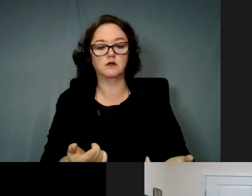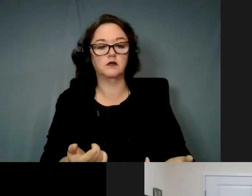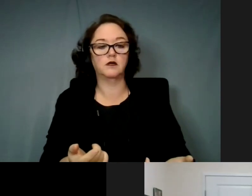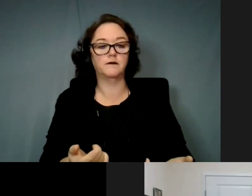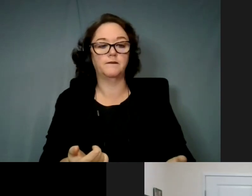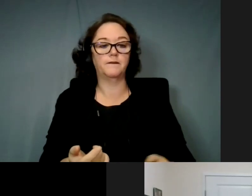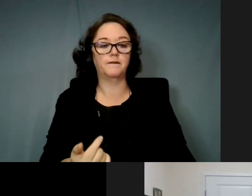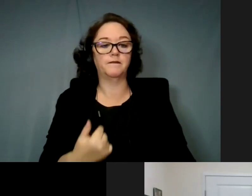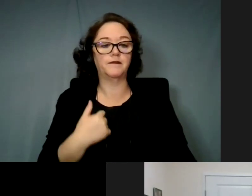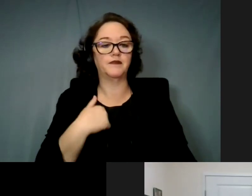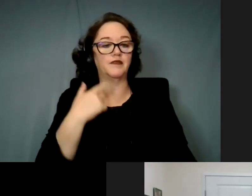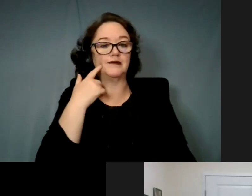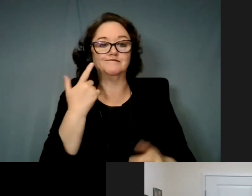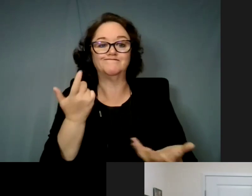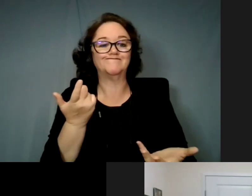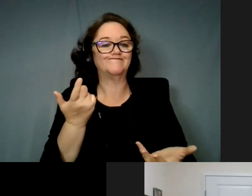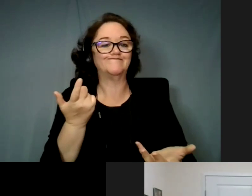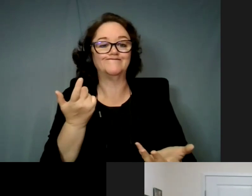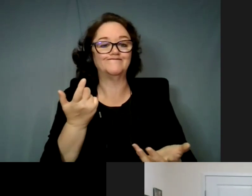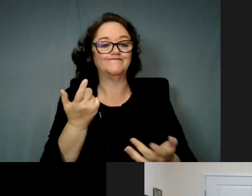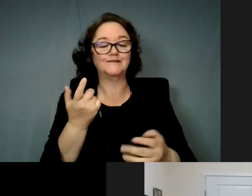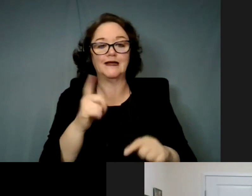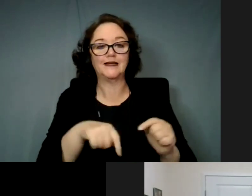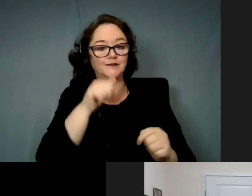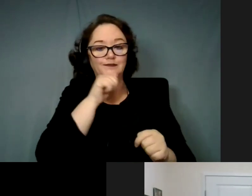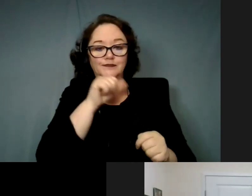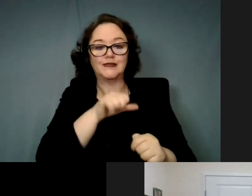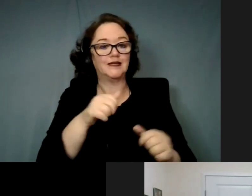have to do something to address the shortage, which [was what]